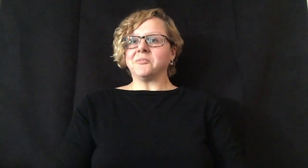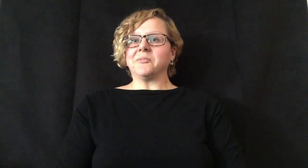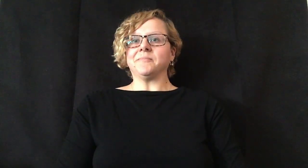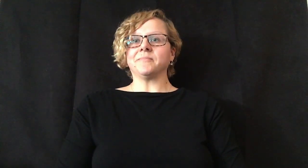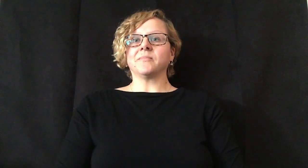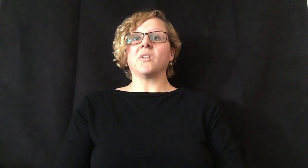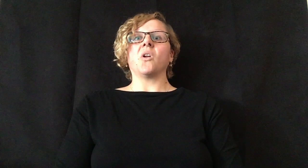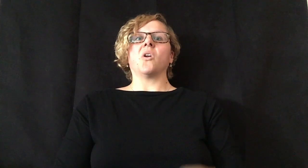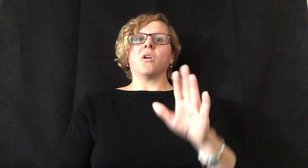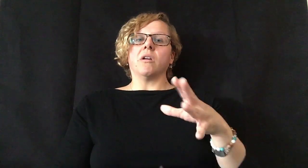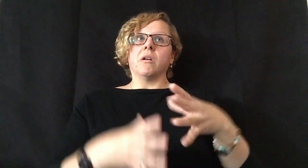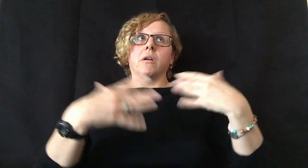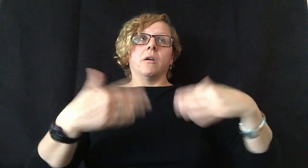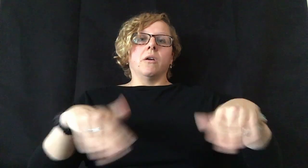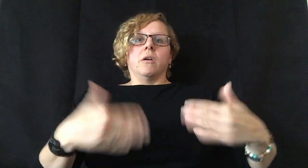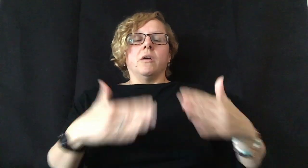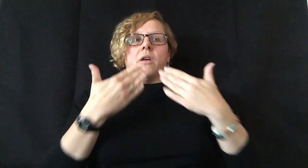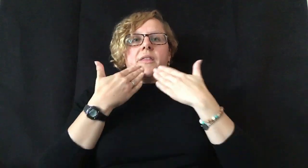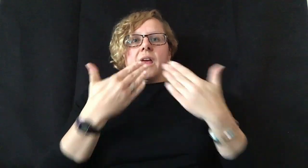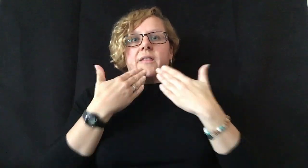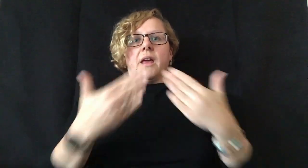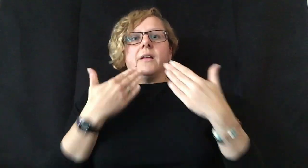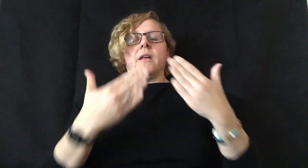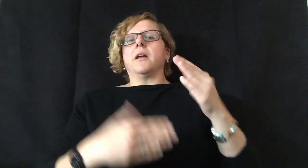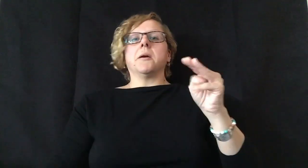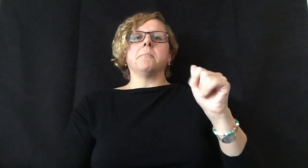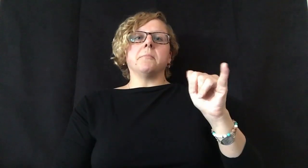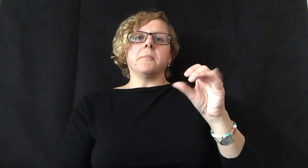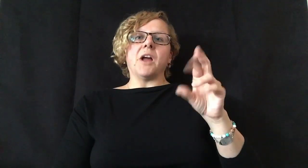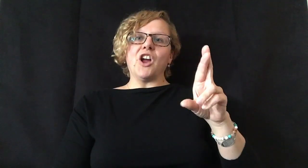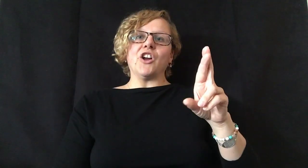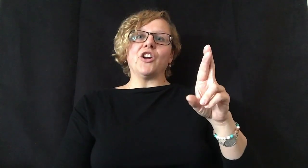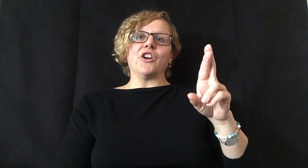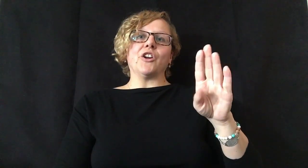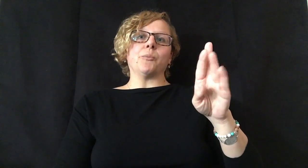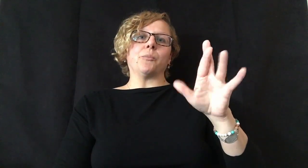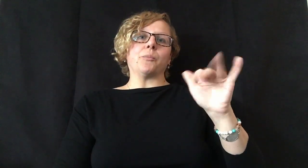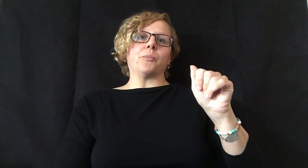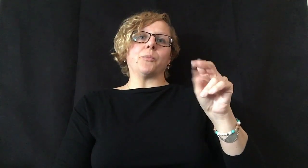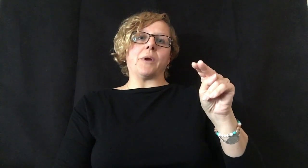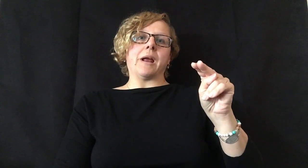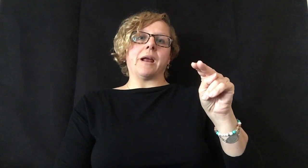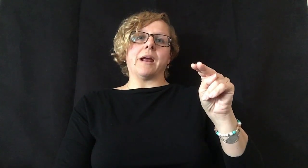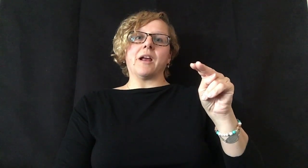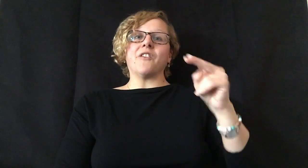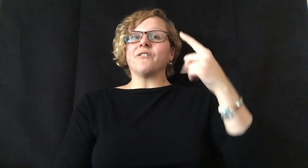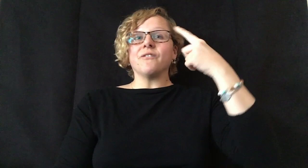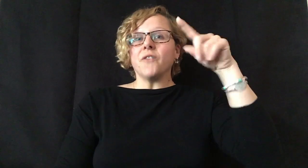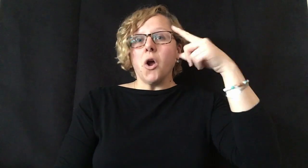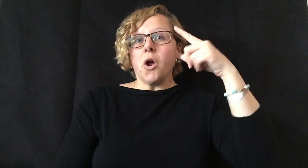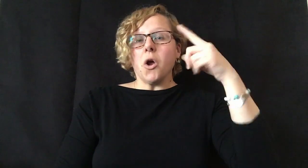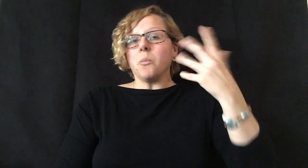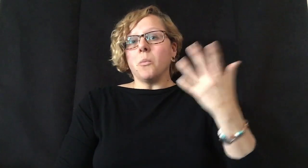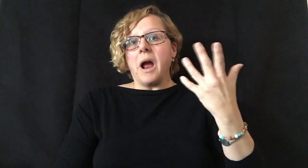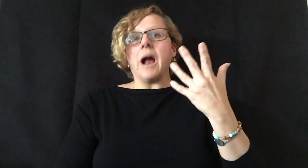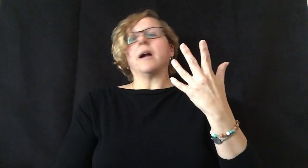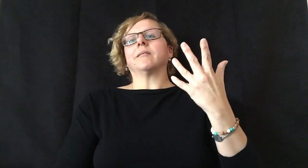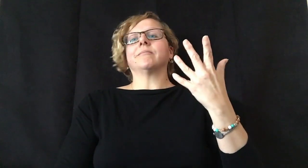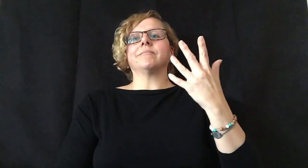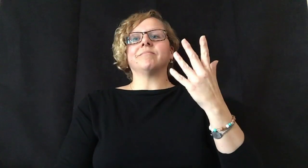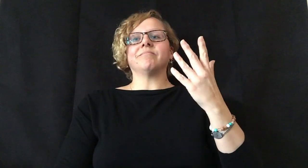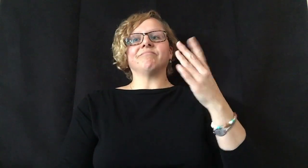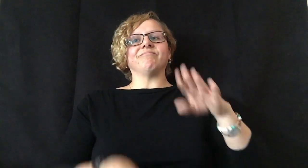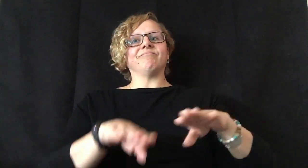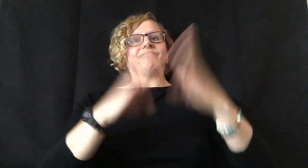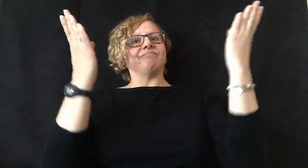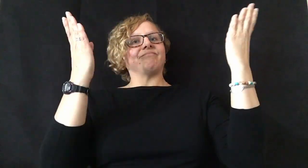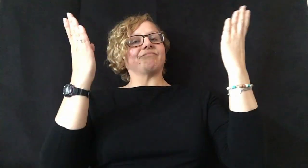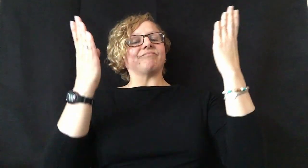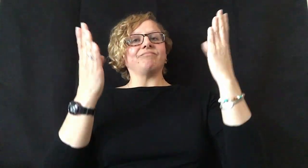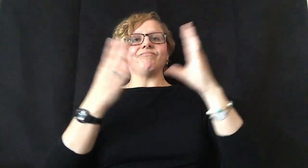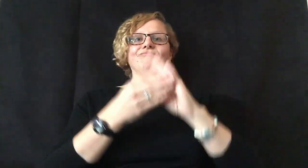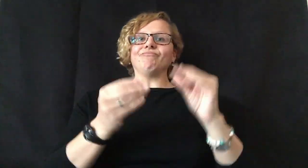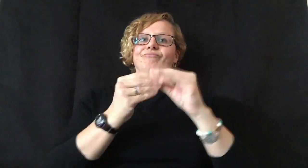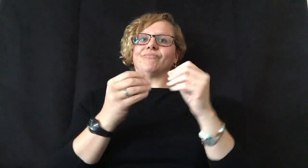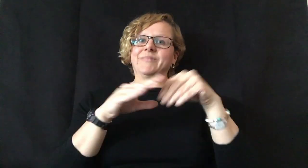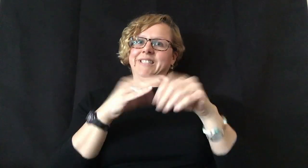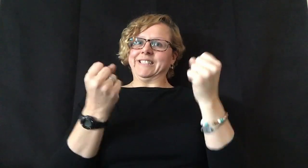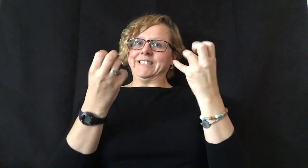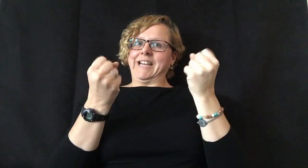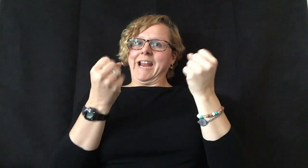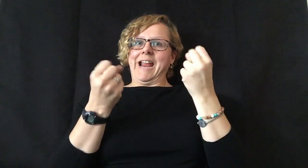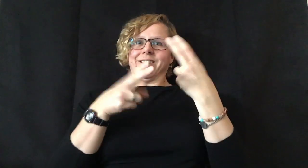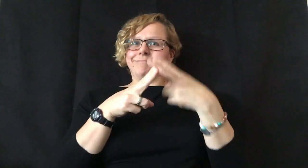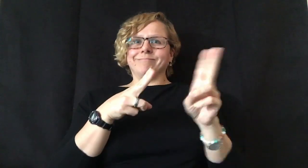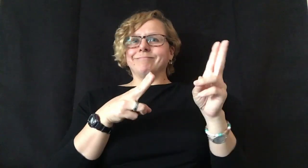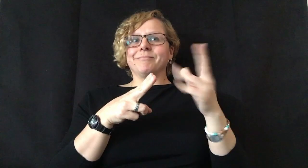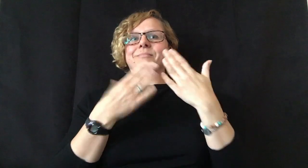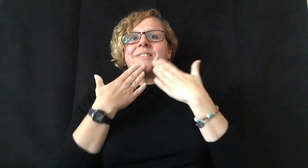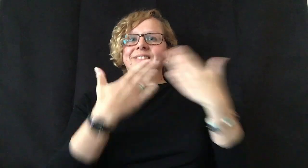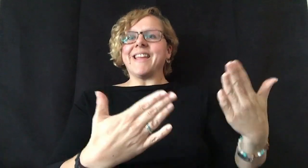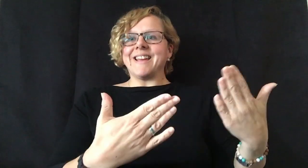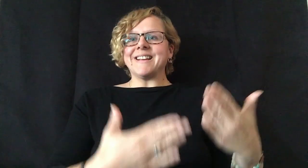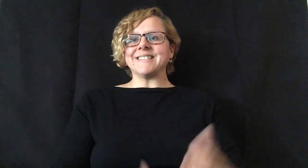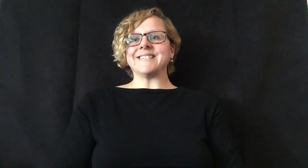Much thanks to Mayor Bryan Paterson for opening our ceremony with us, you learned signs for your speech!